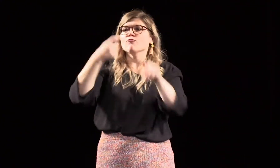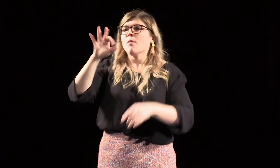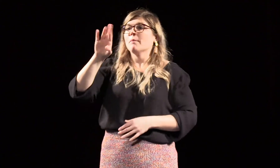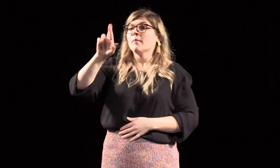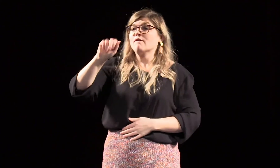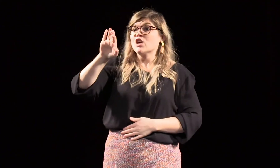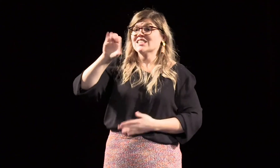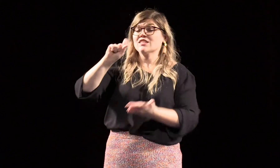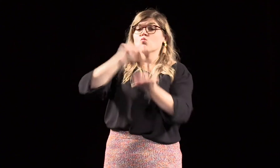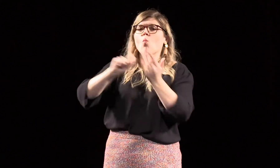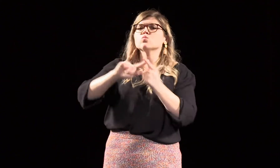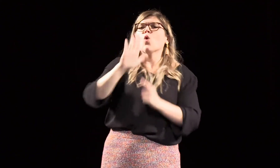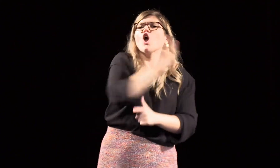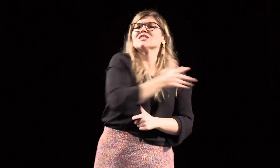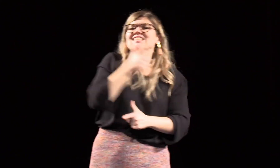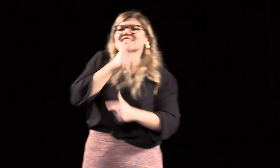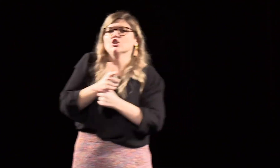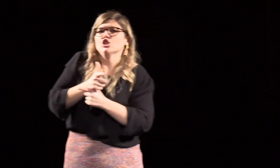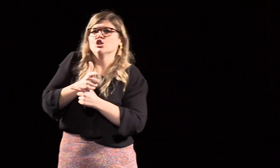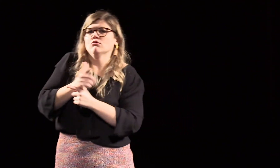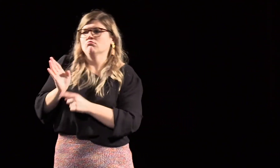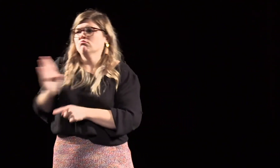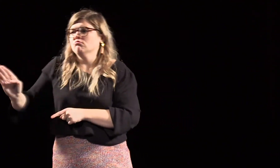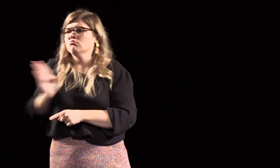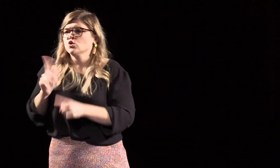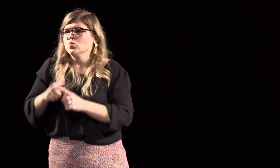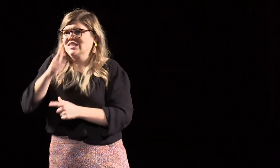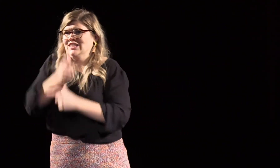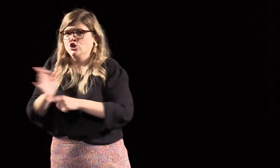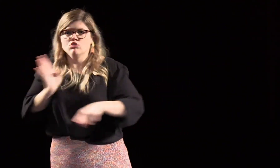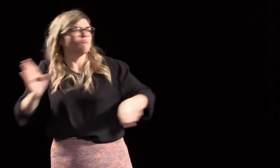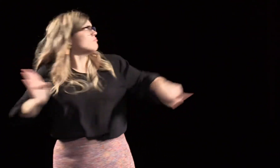It's from Frances to her sister, just between the two of them.